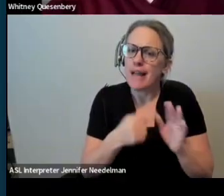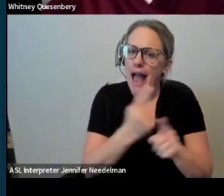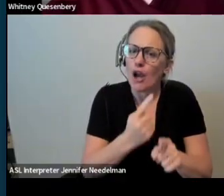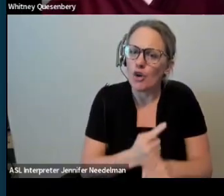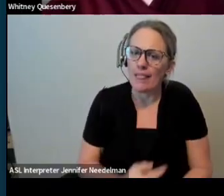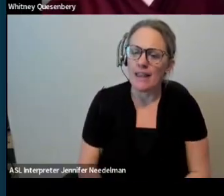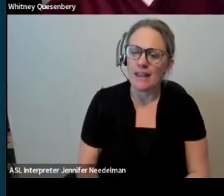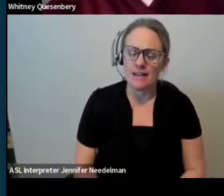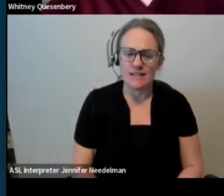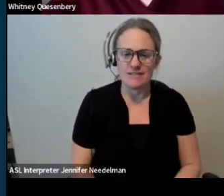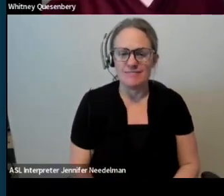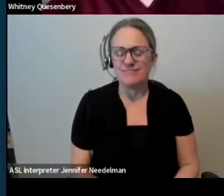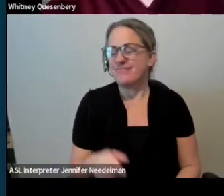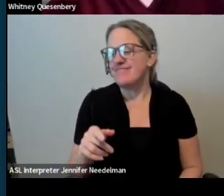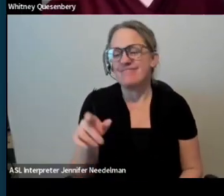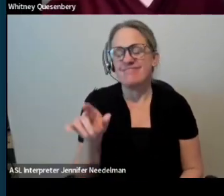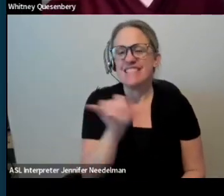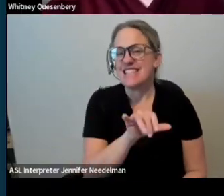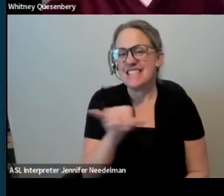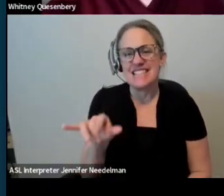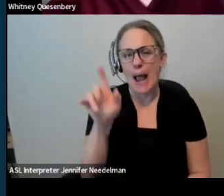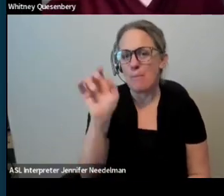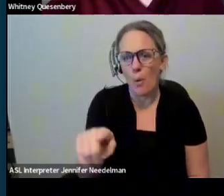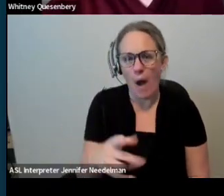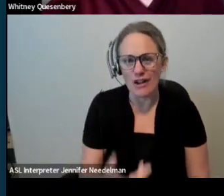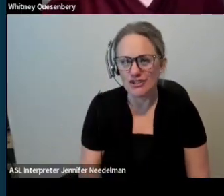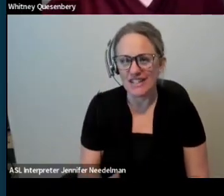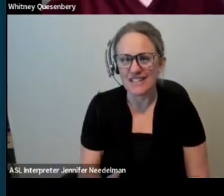This is essentially the same question said from a different way, right?